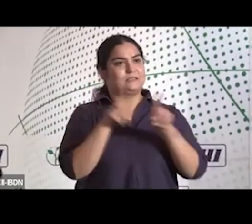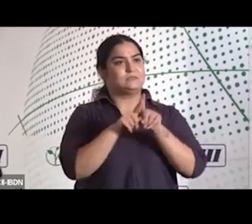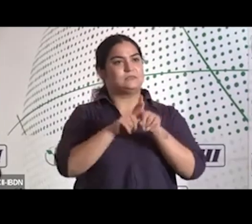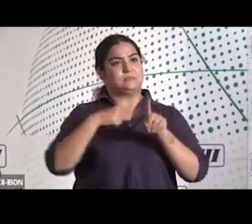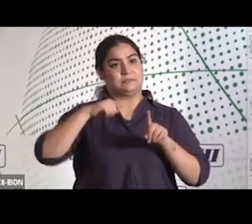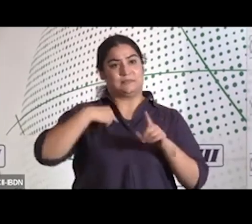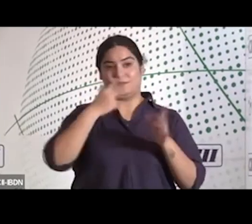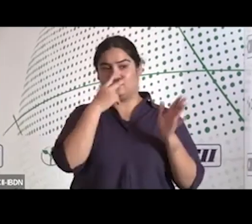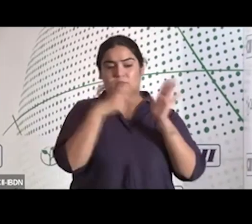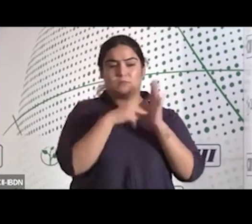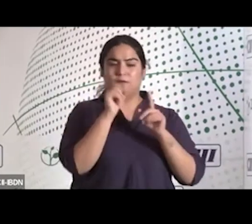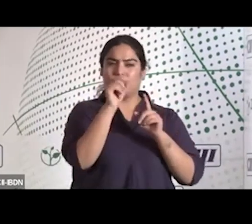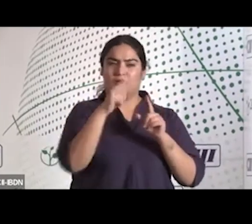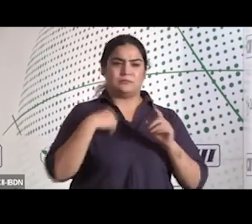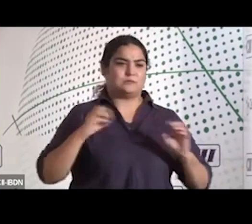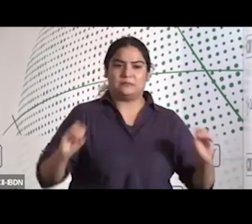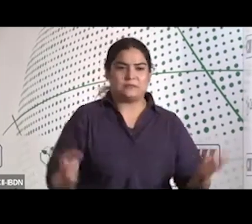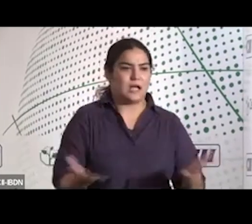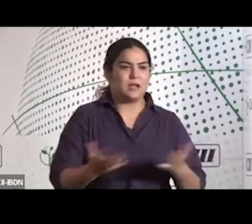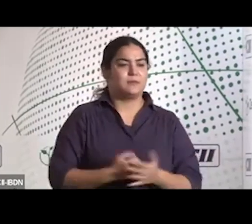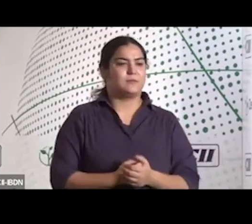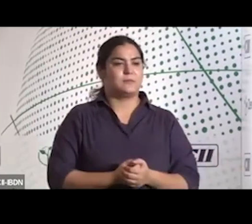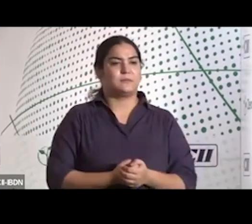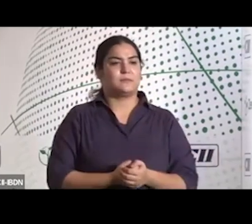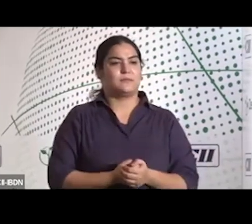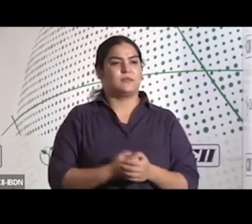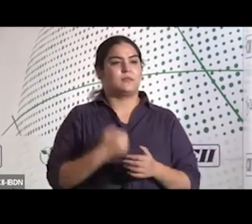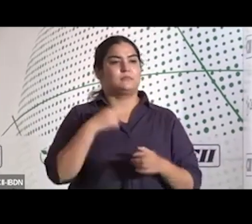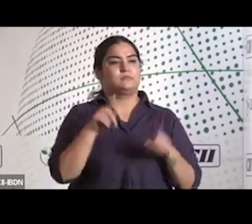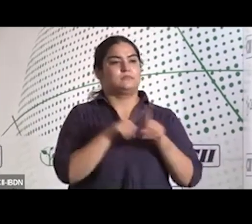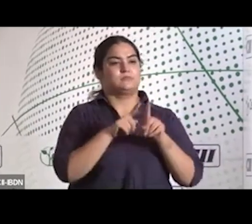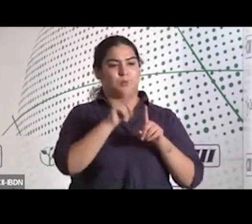and to begin with, I'm laying out the problems in the following context.